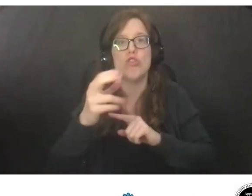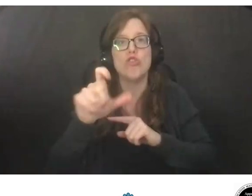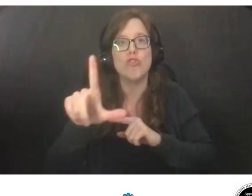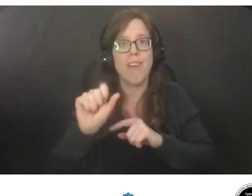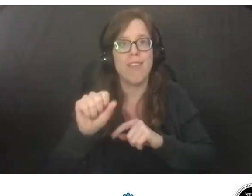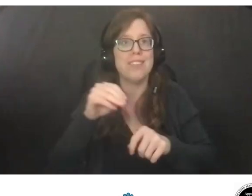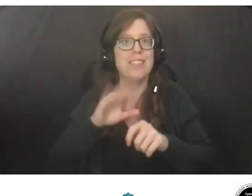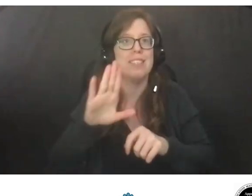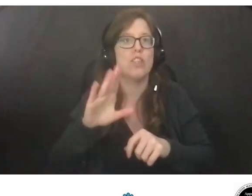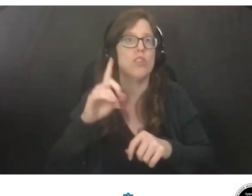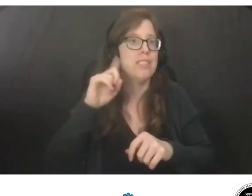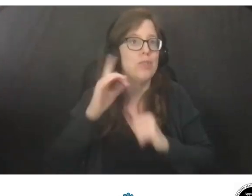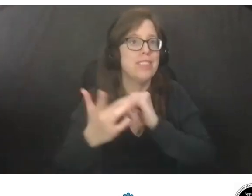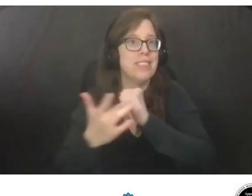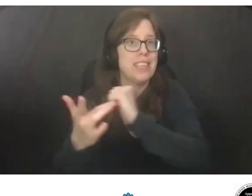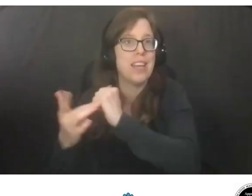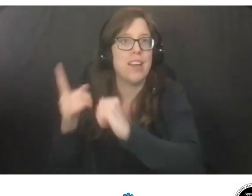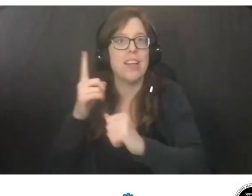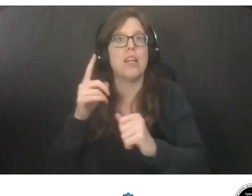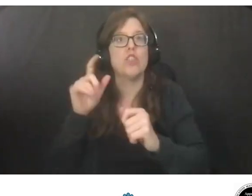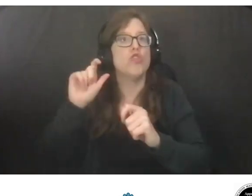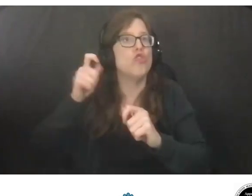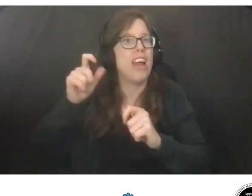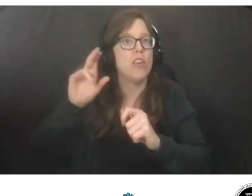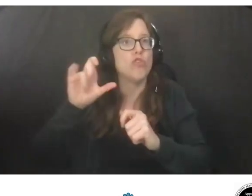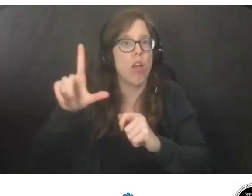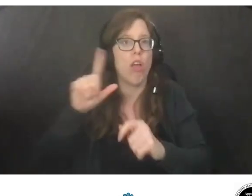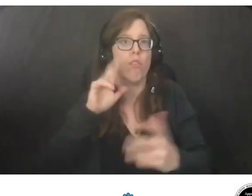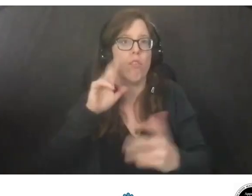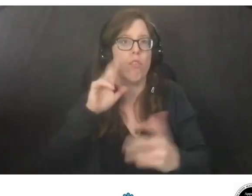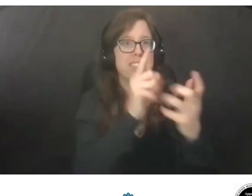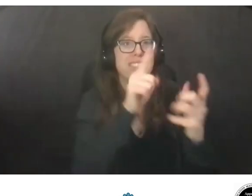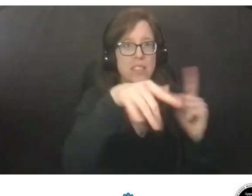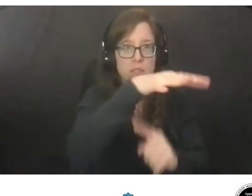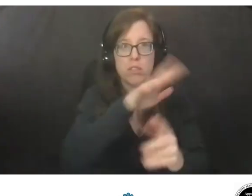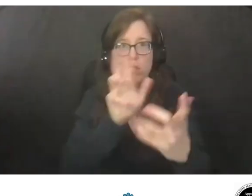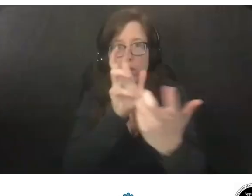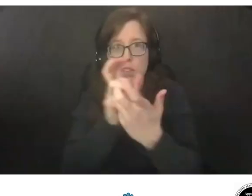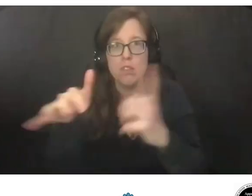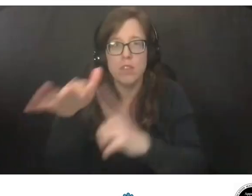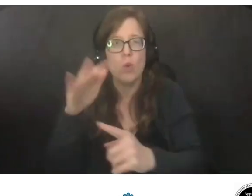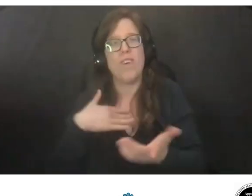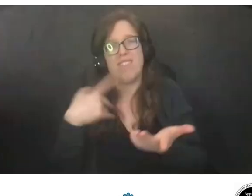hearing technology for different environments? We've talked a bit about this throughout.